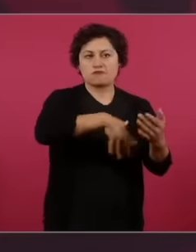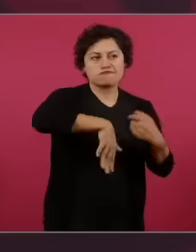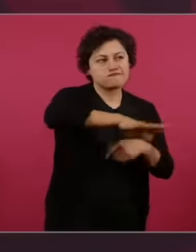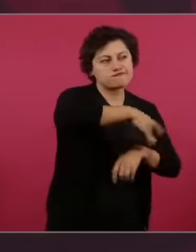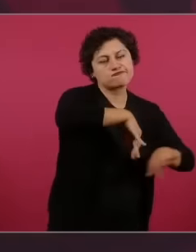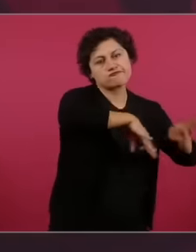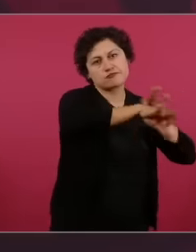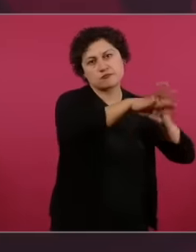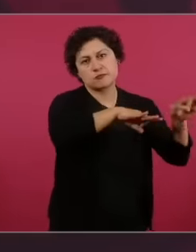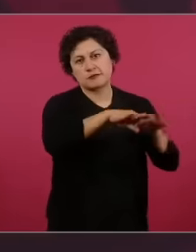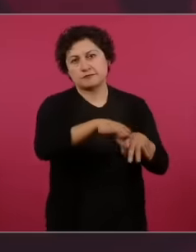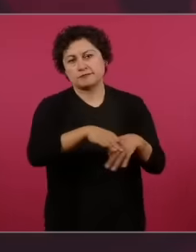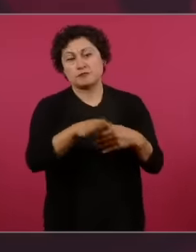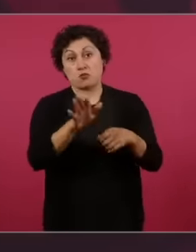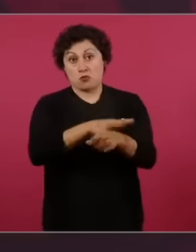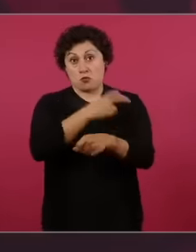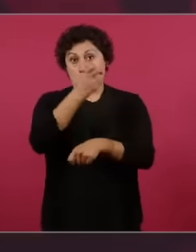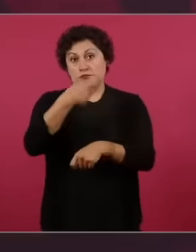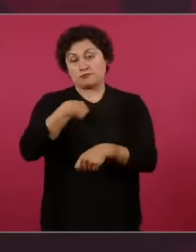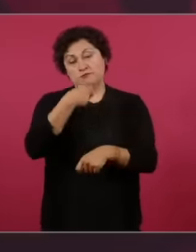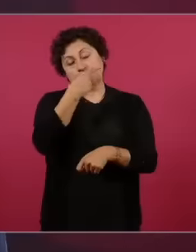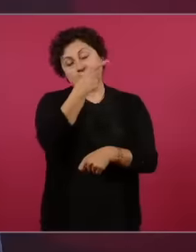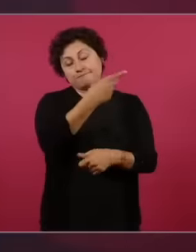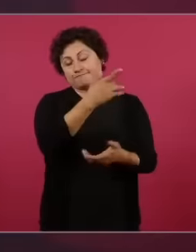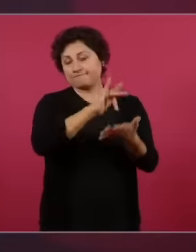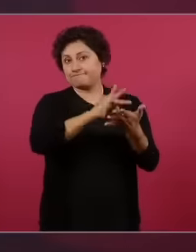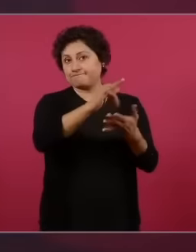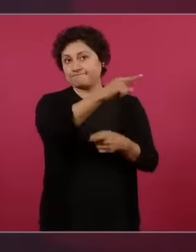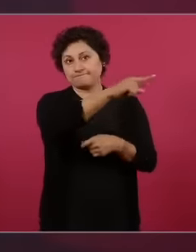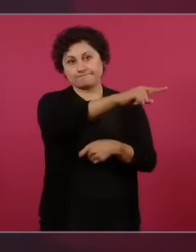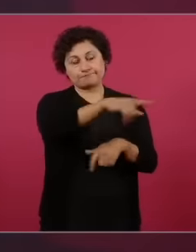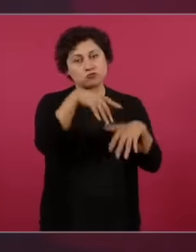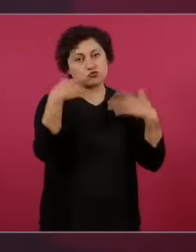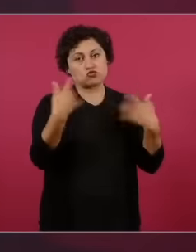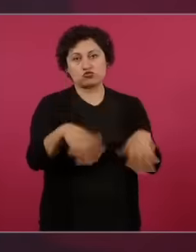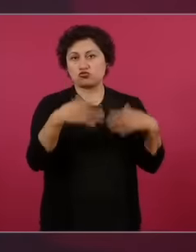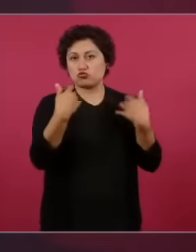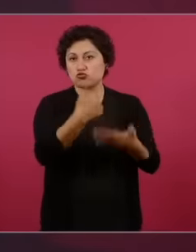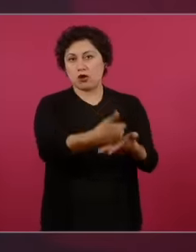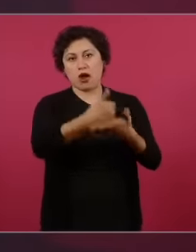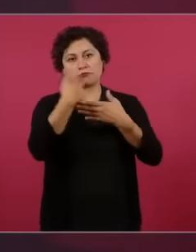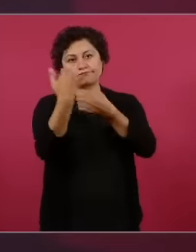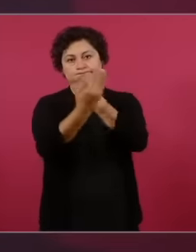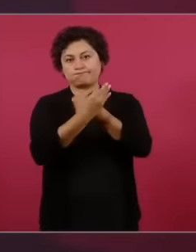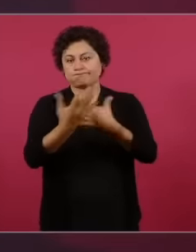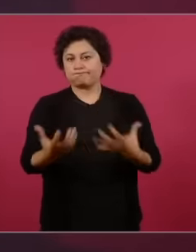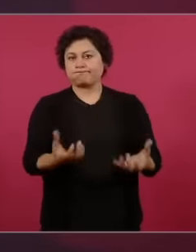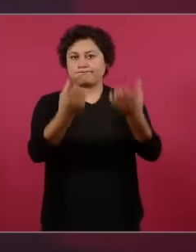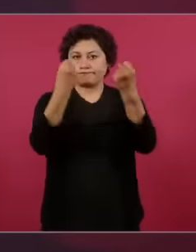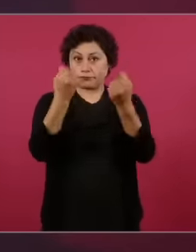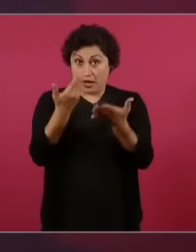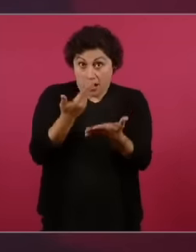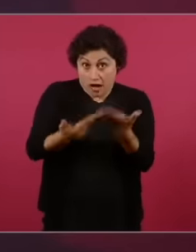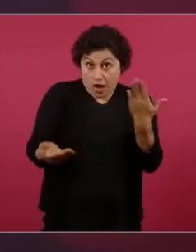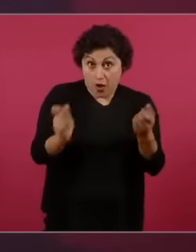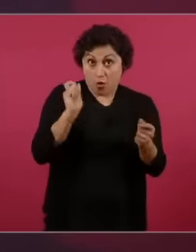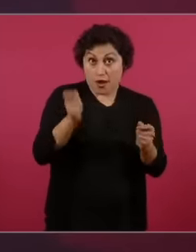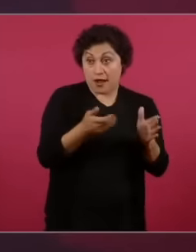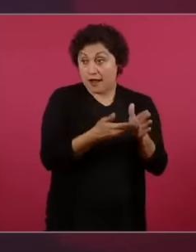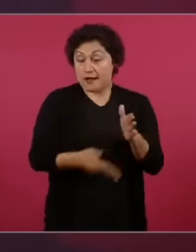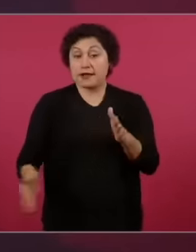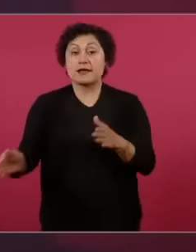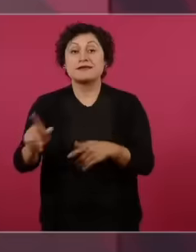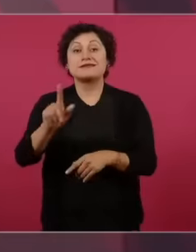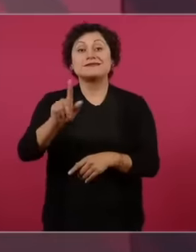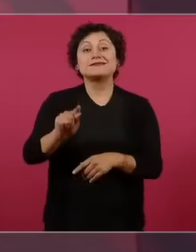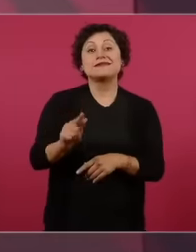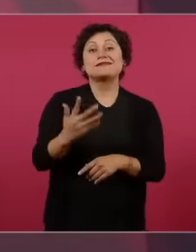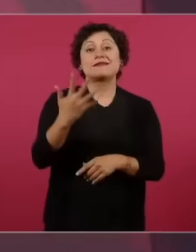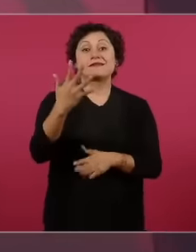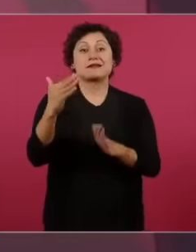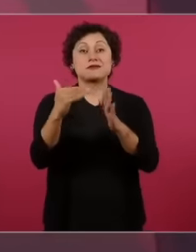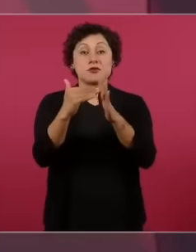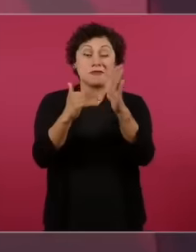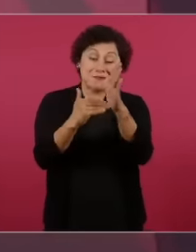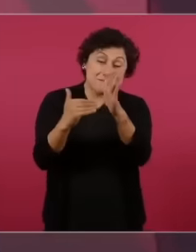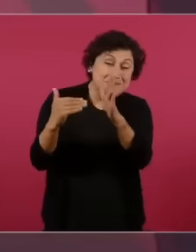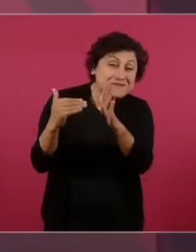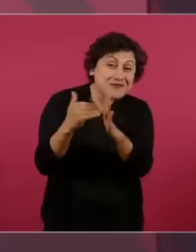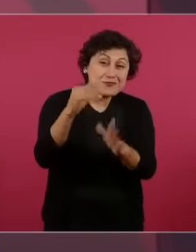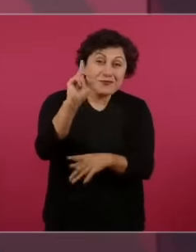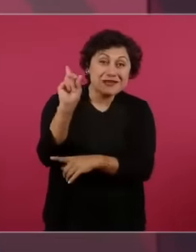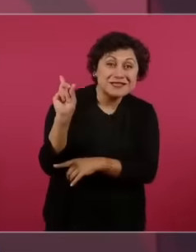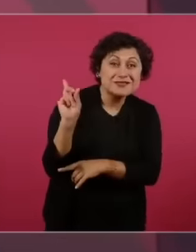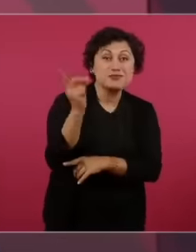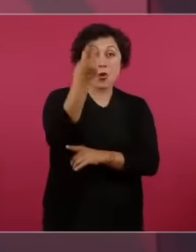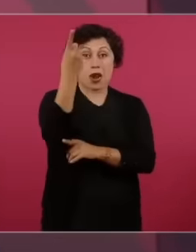look at 65 billion dollars in remittances, the main source of income for our